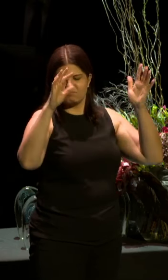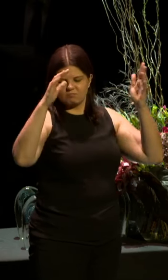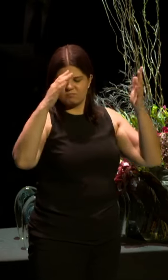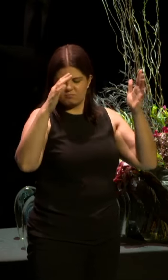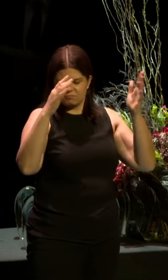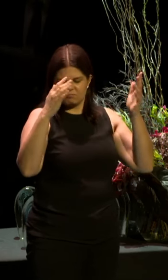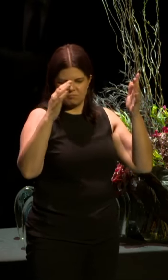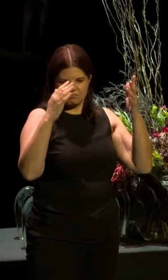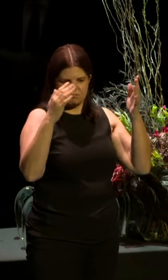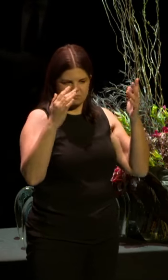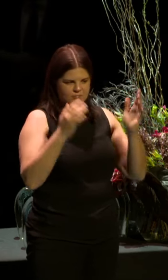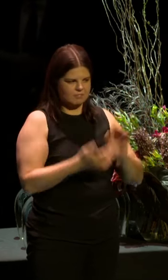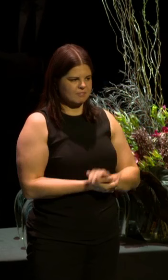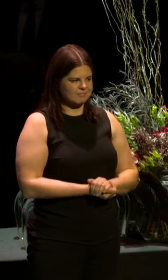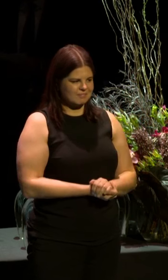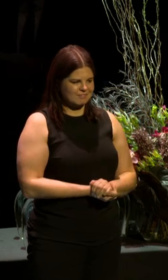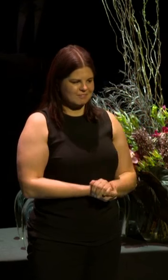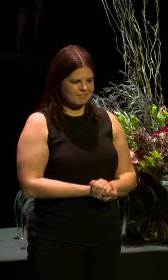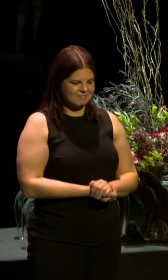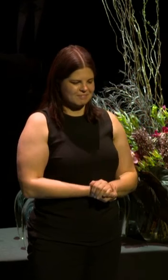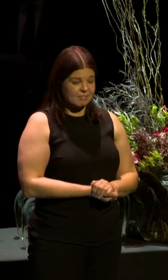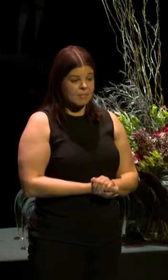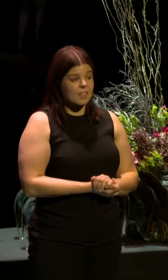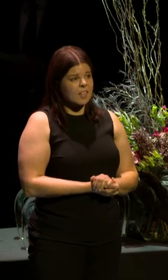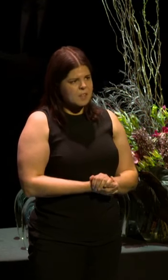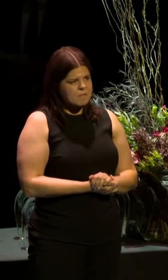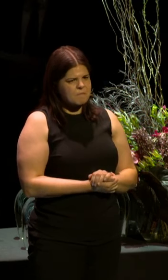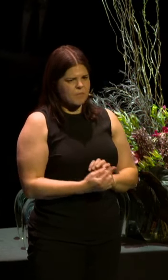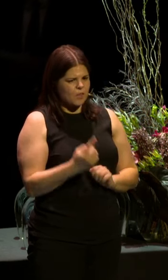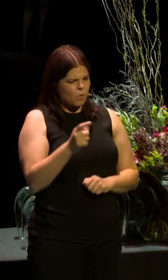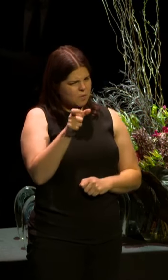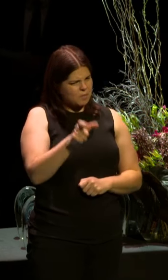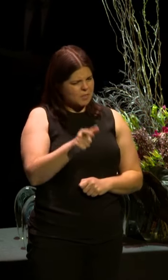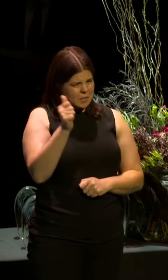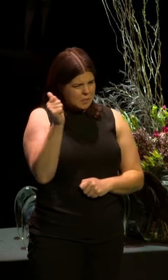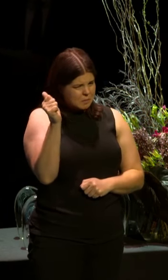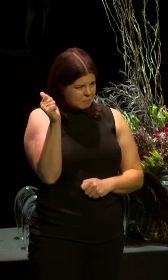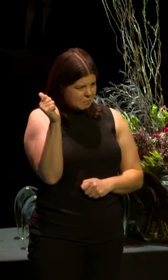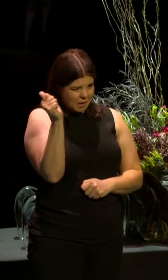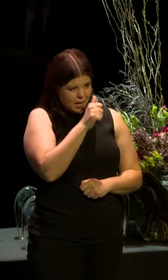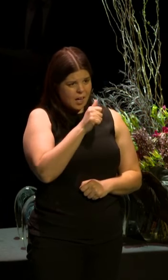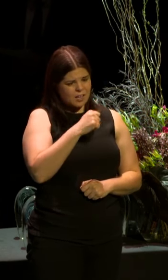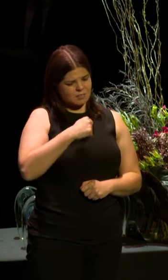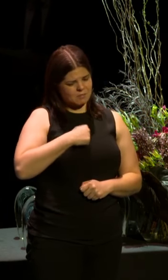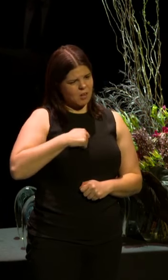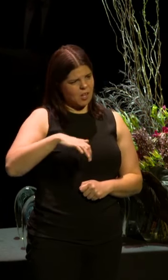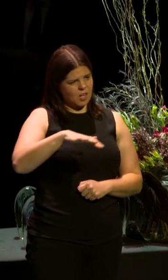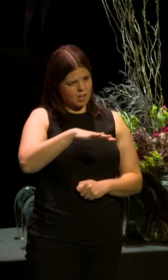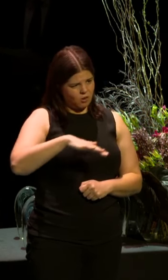A smart person, local to the region where I'm from... #Mackaypride.